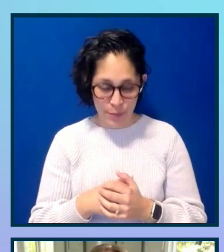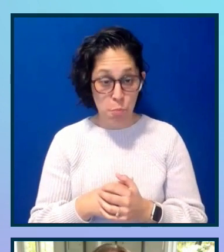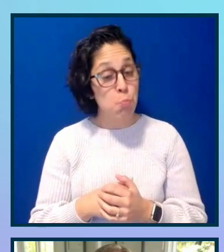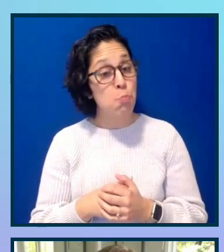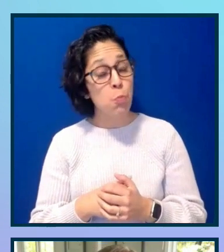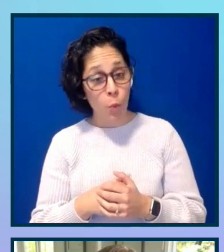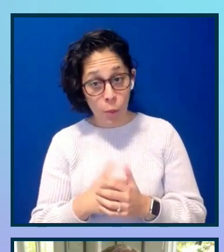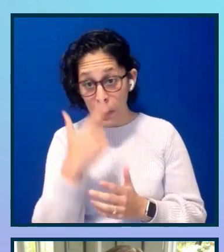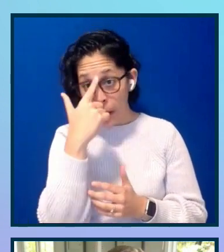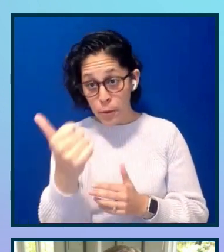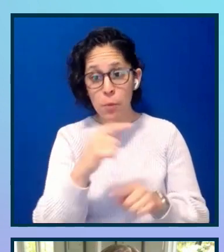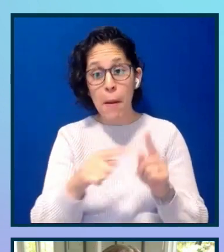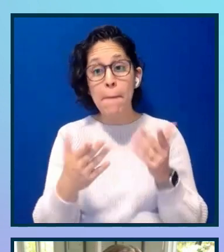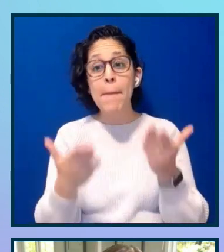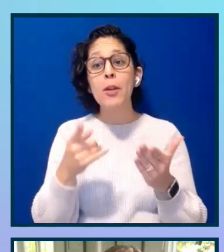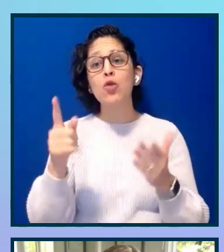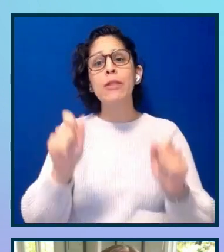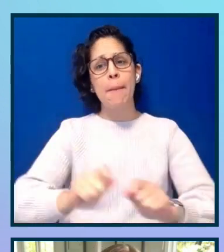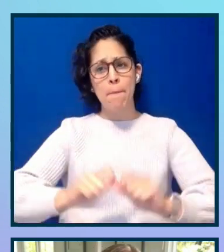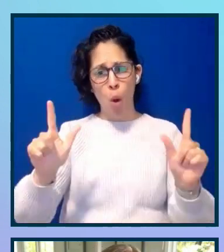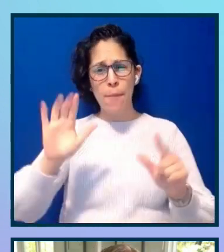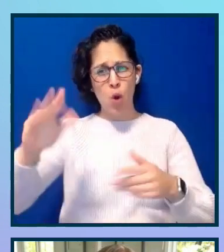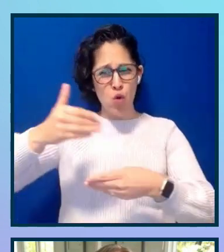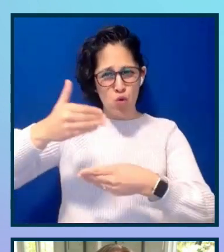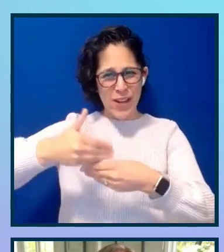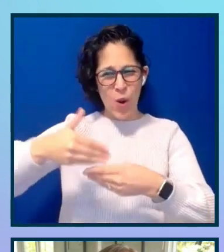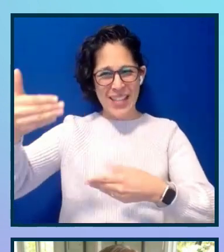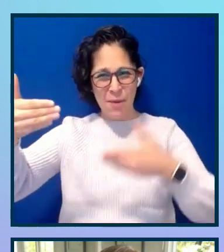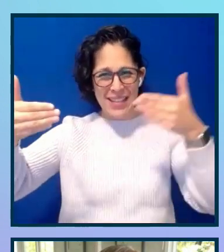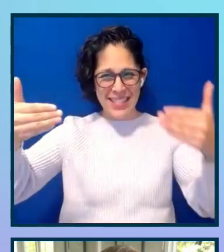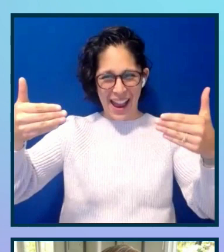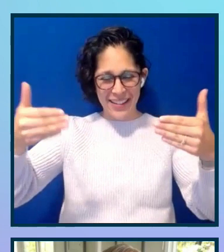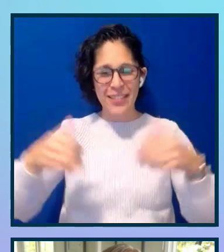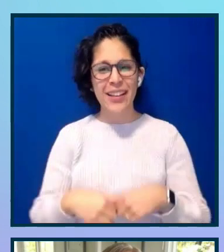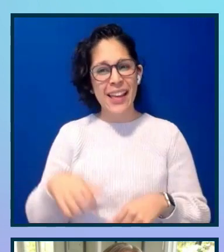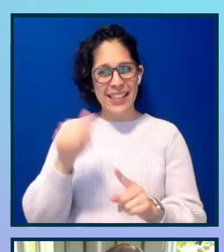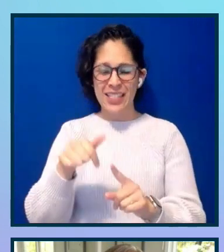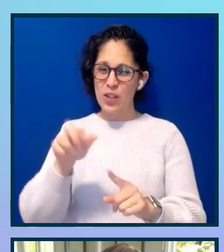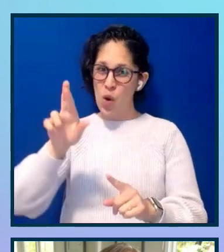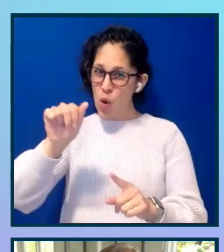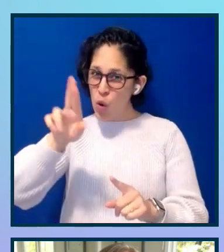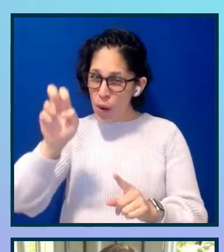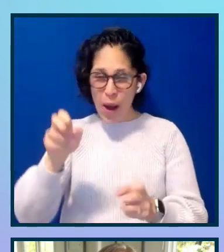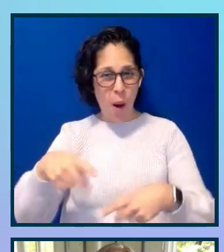maybe you could pull up your windows side by side. This is gonna be a very rare opportunity for you to dive in.